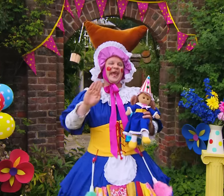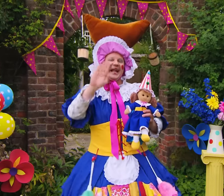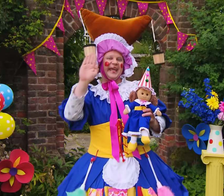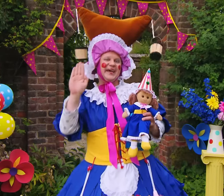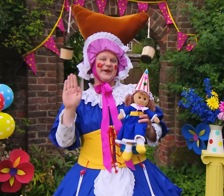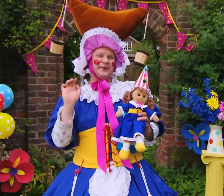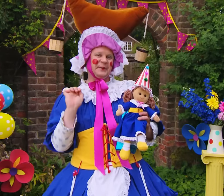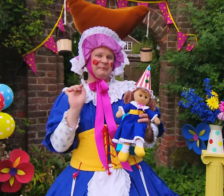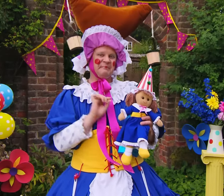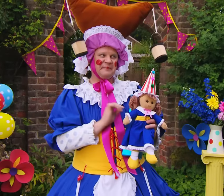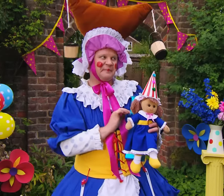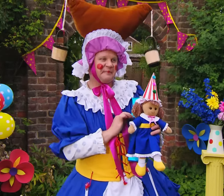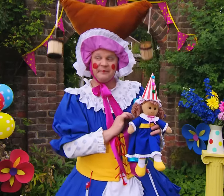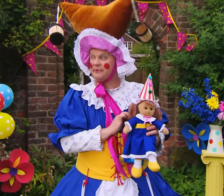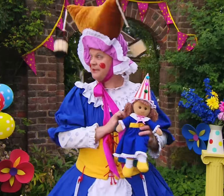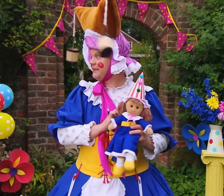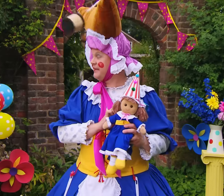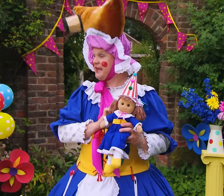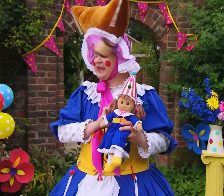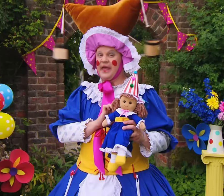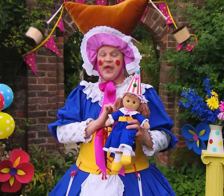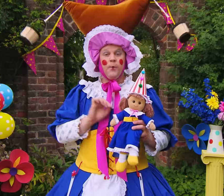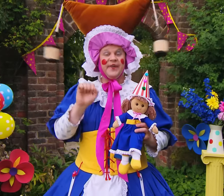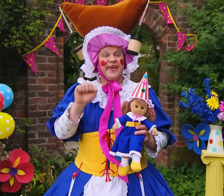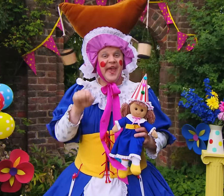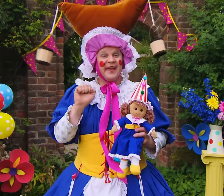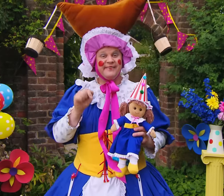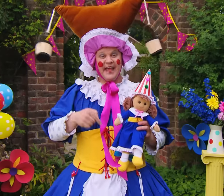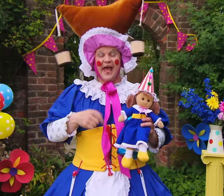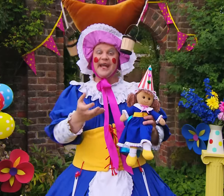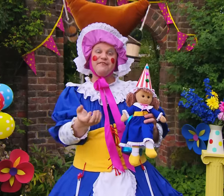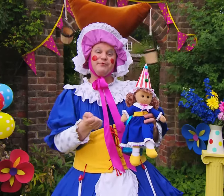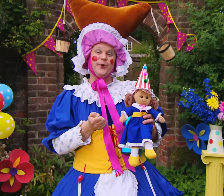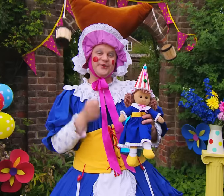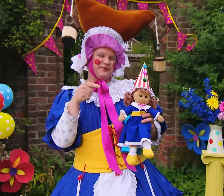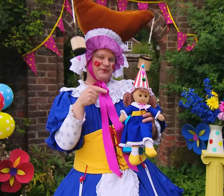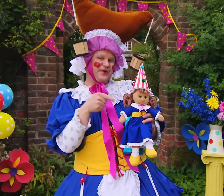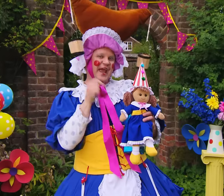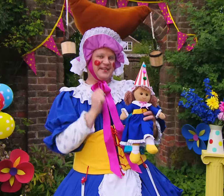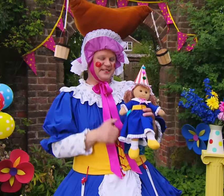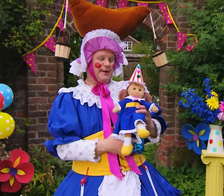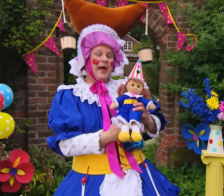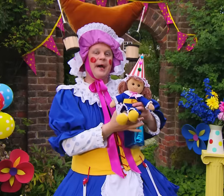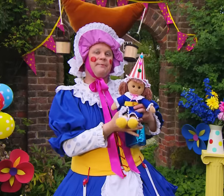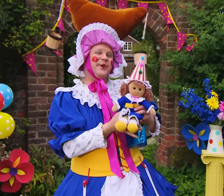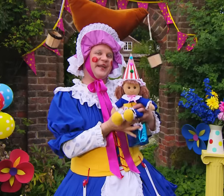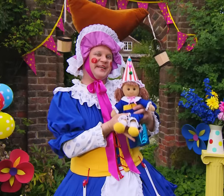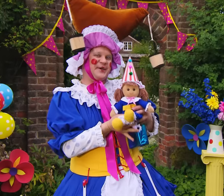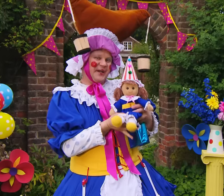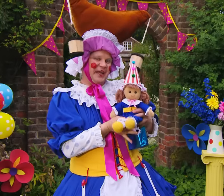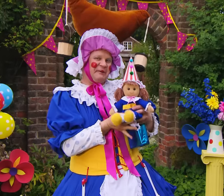hell yeah are you here for the birthday party aunt polly yes and i've brought a friend a purely dolly